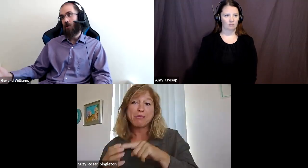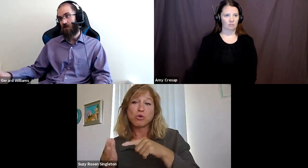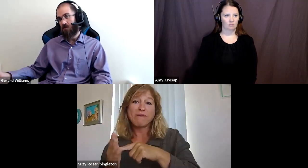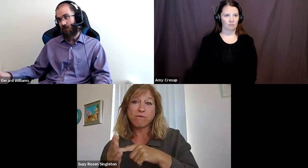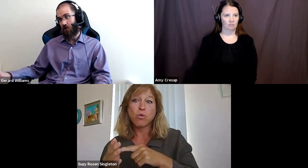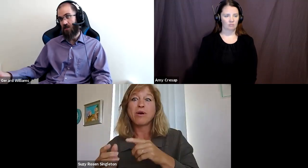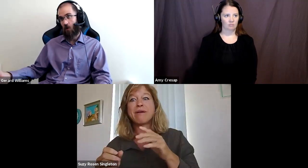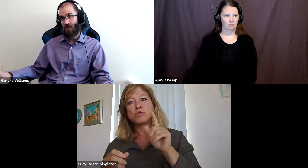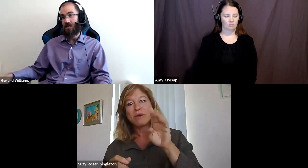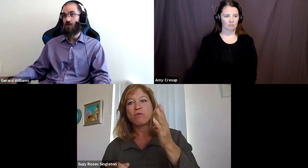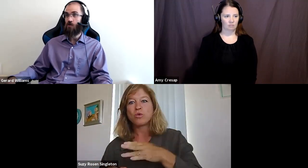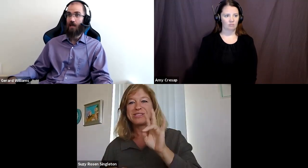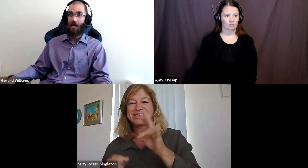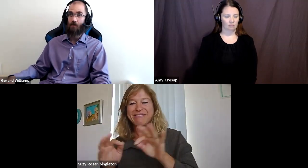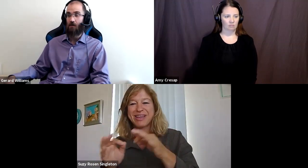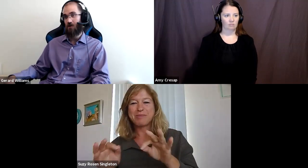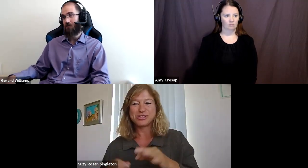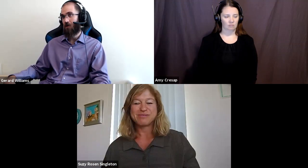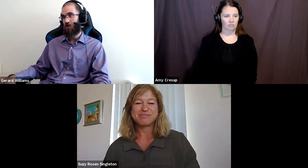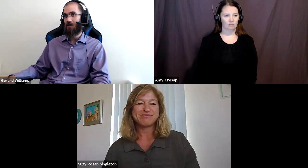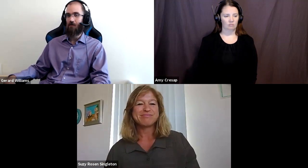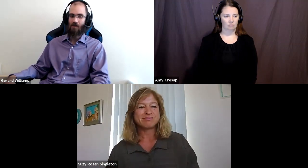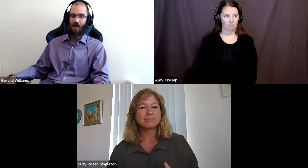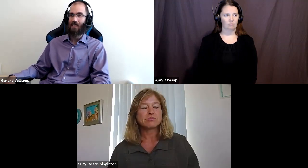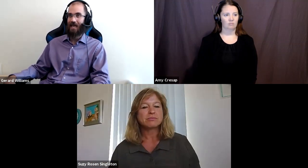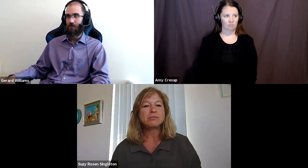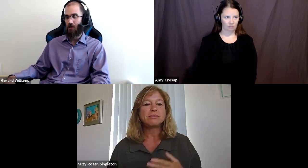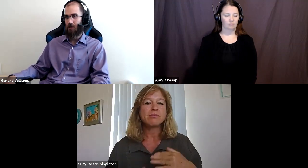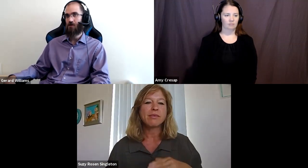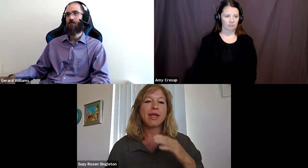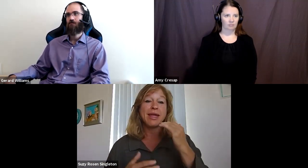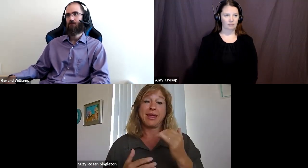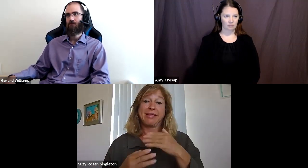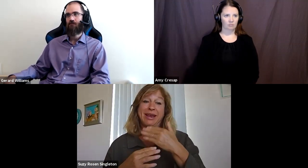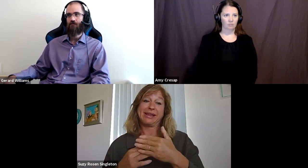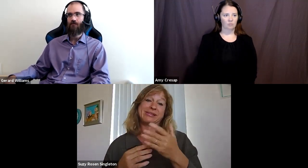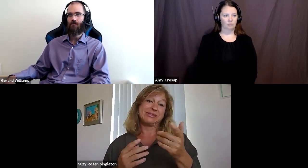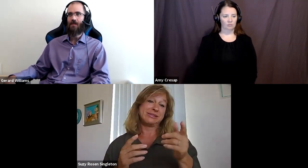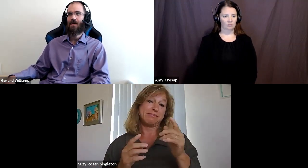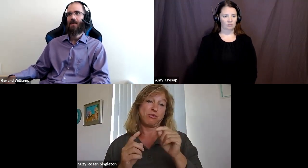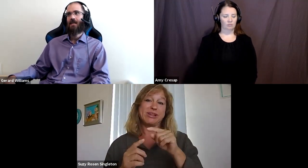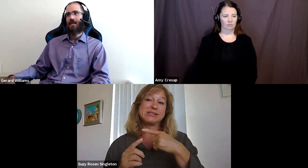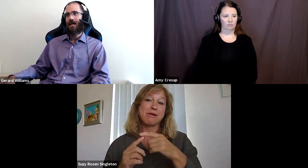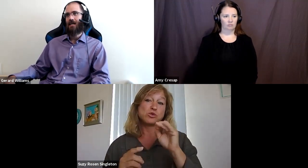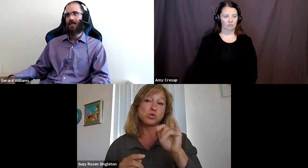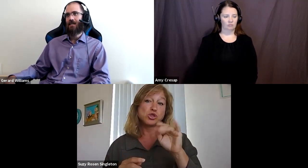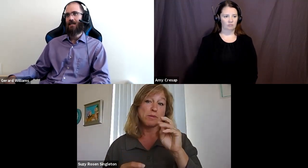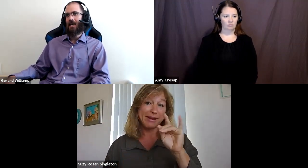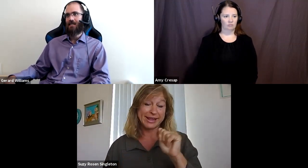those very small stations who may not be able to afford 24-7 captioners.